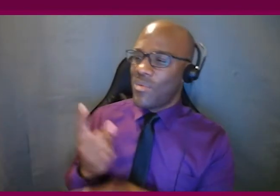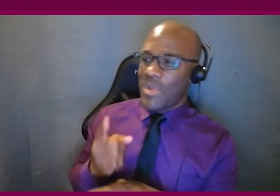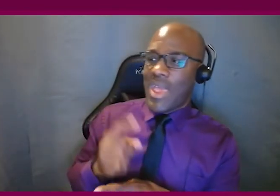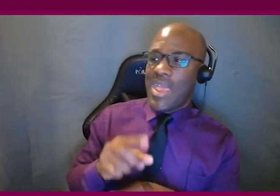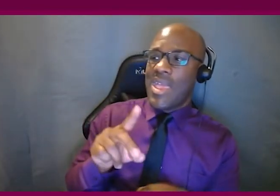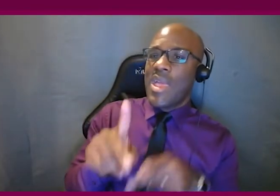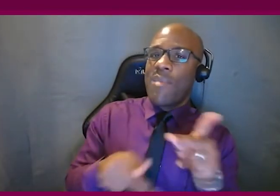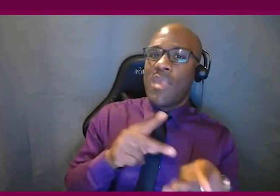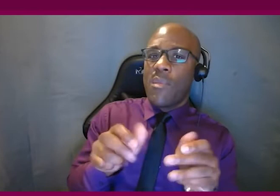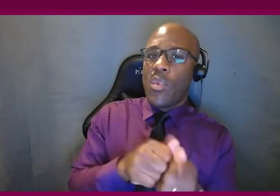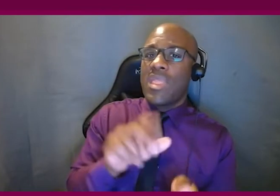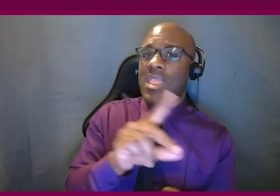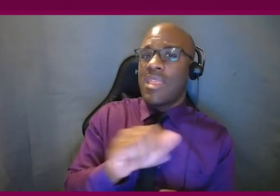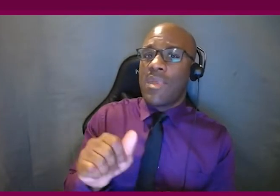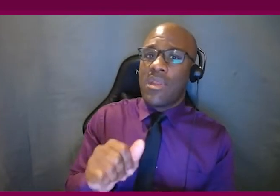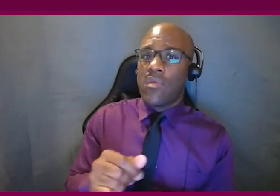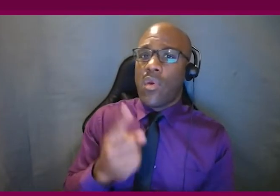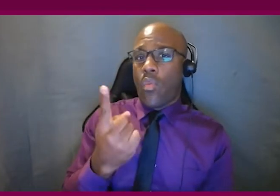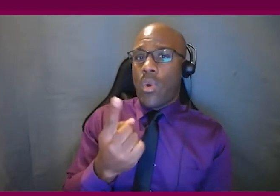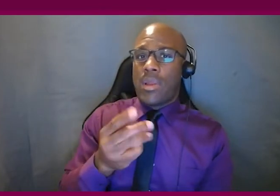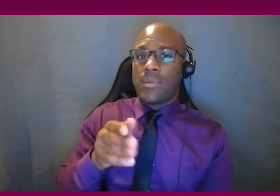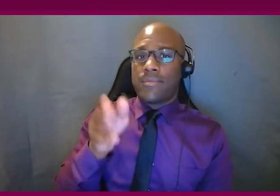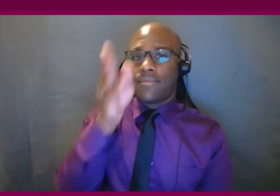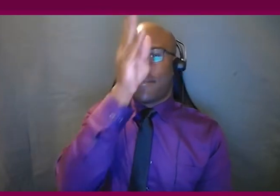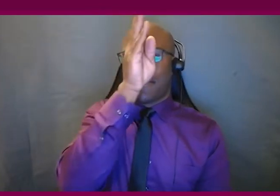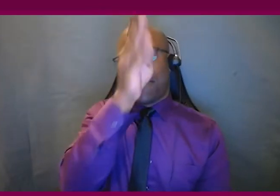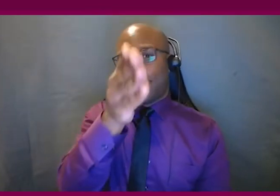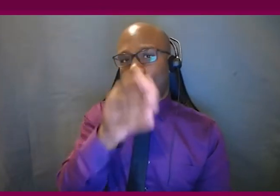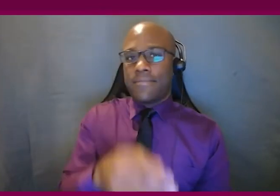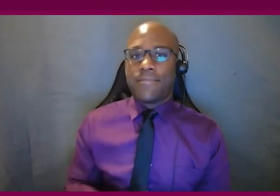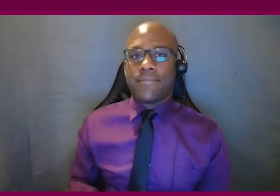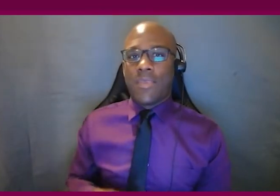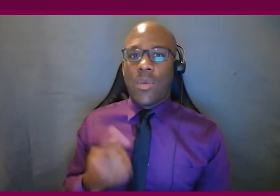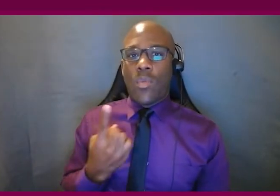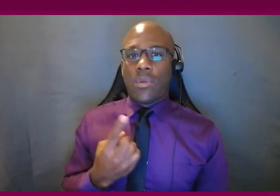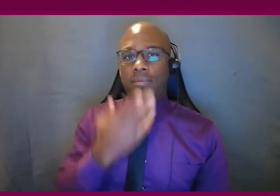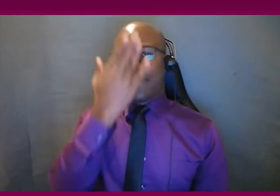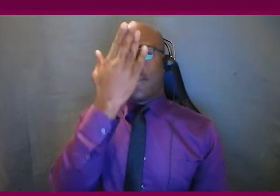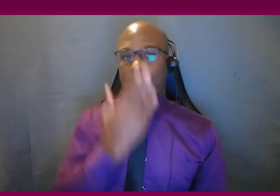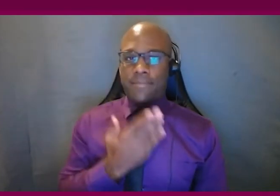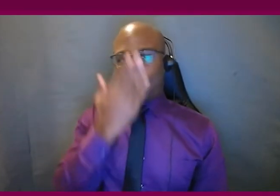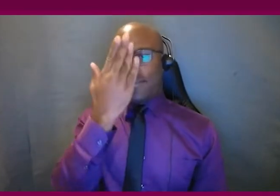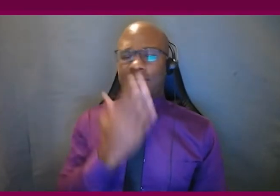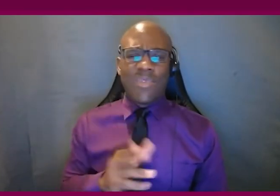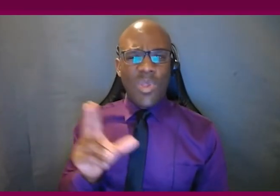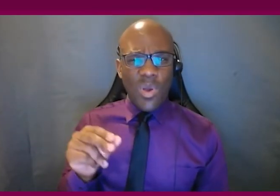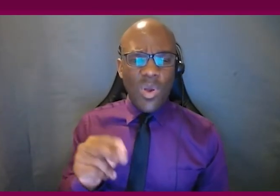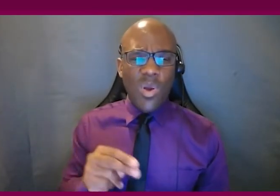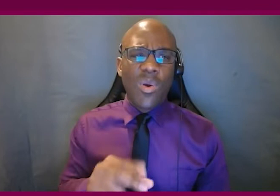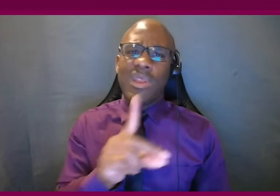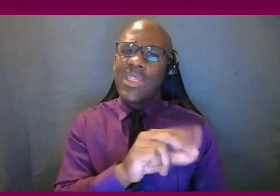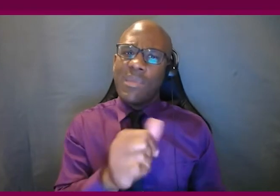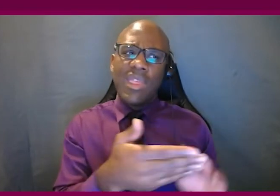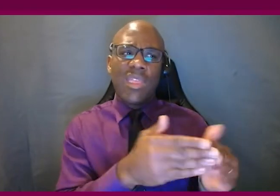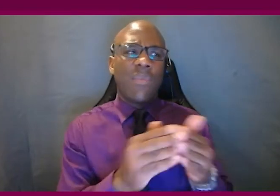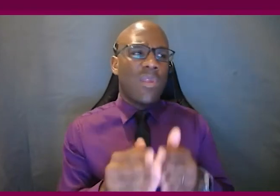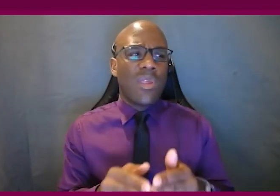And it also allows us to compare and see that there are so many shared experiences within the disability community at the same time.